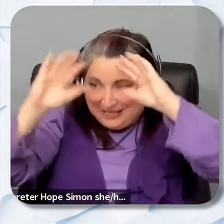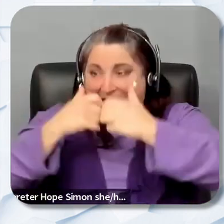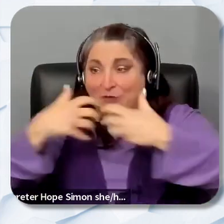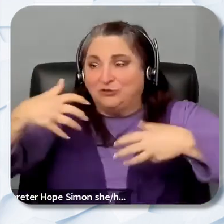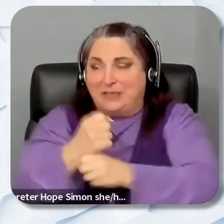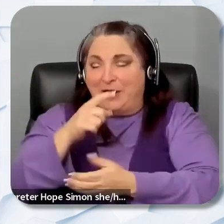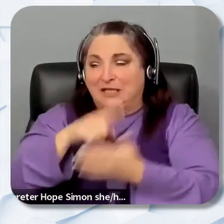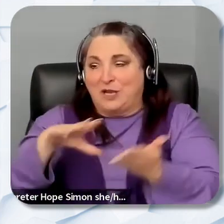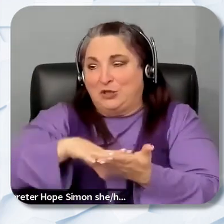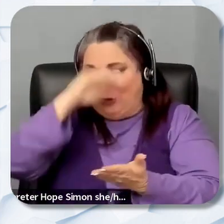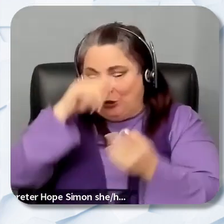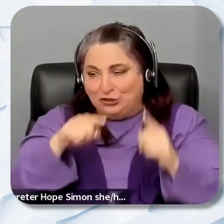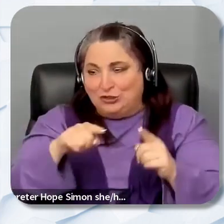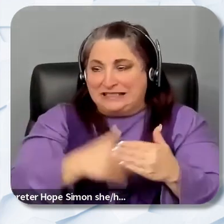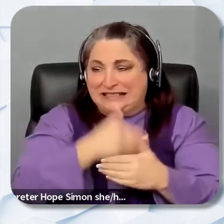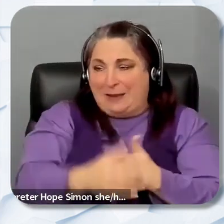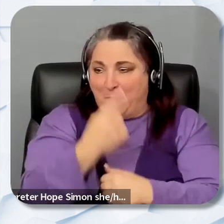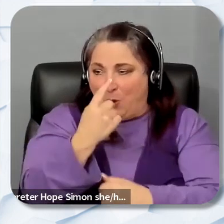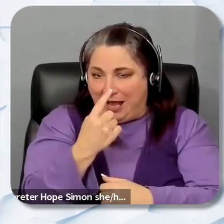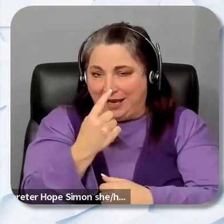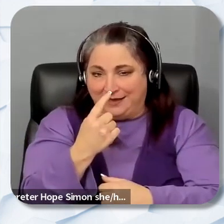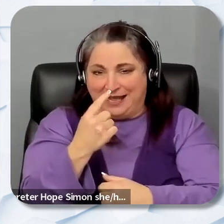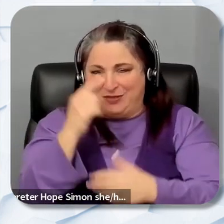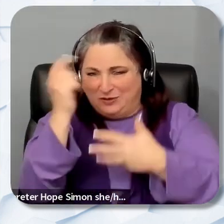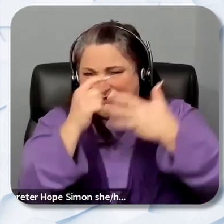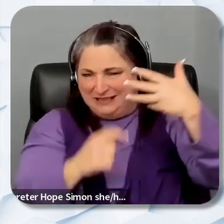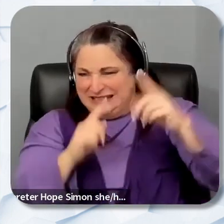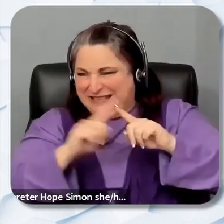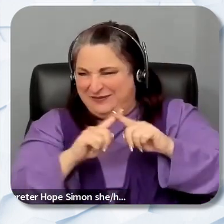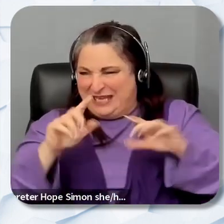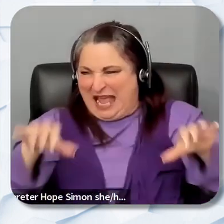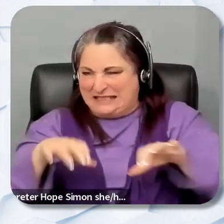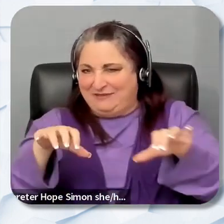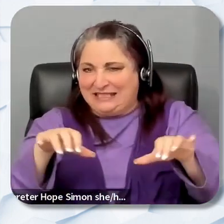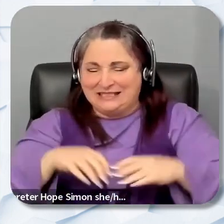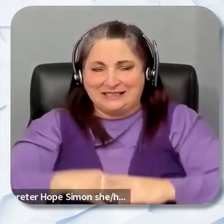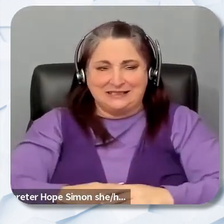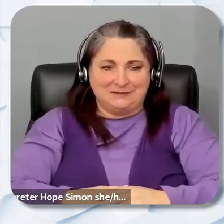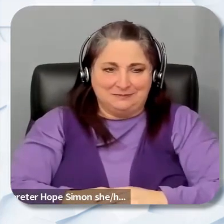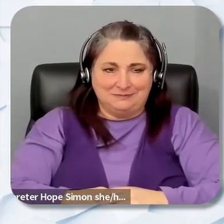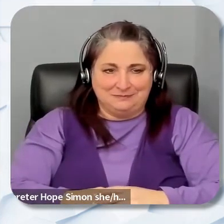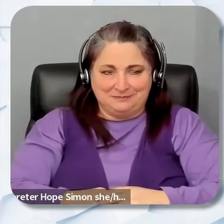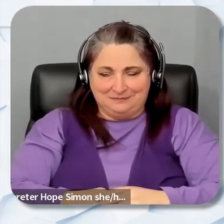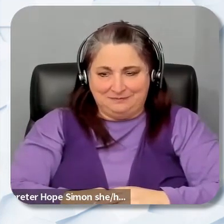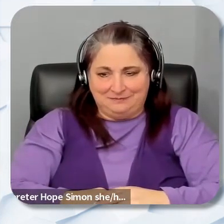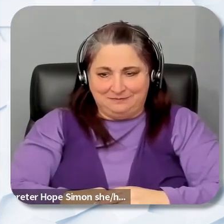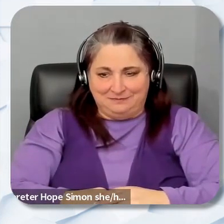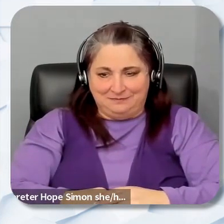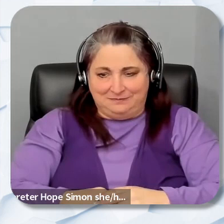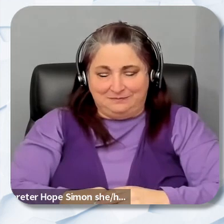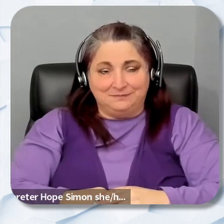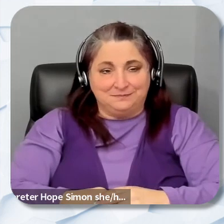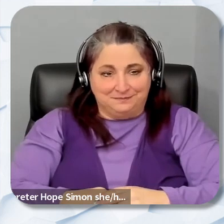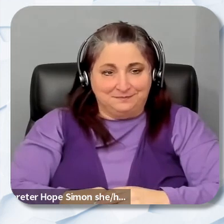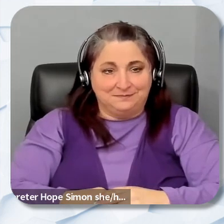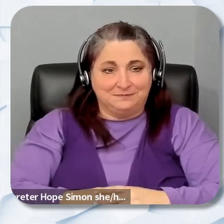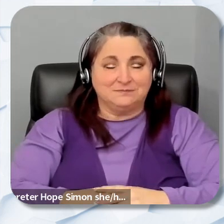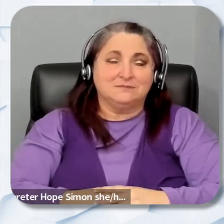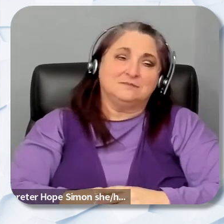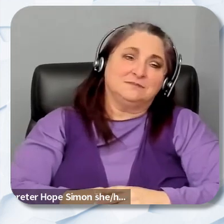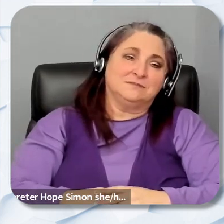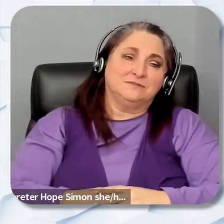during Step 1 through all those different activities. Okay, let's take a look at the